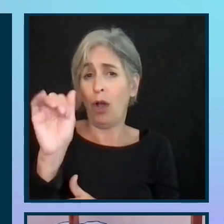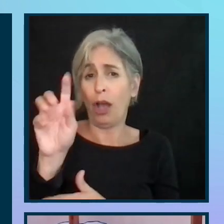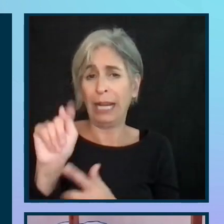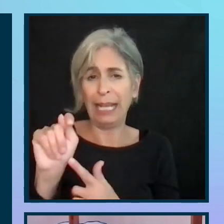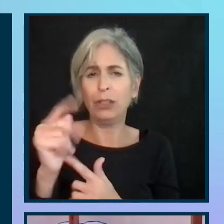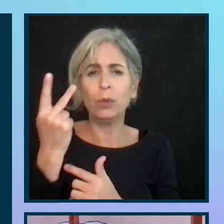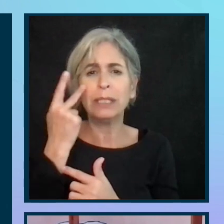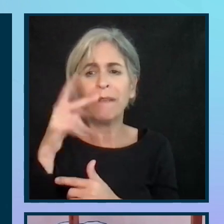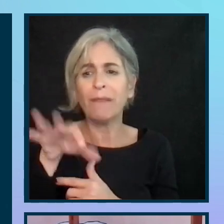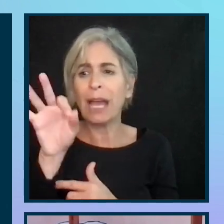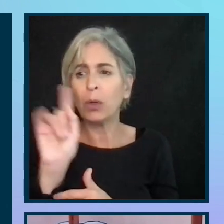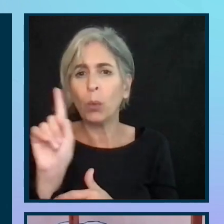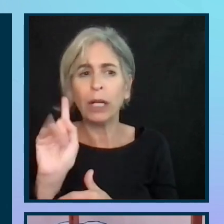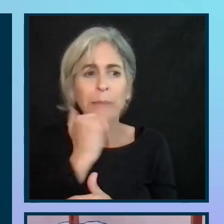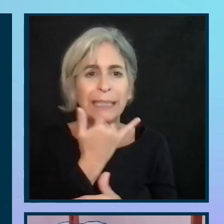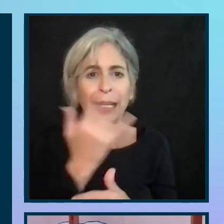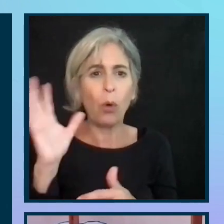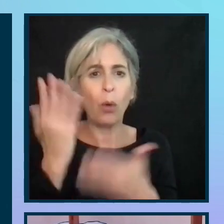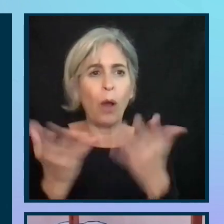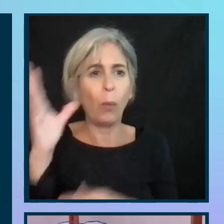and intelligent guided testing could be a good way to at least start that.